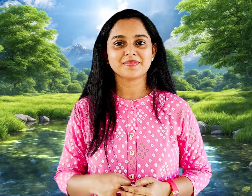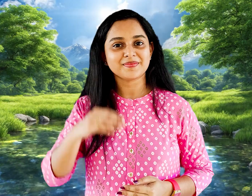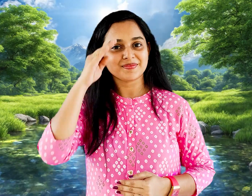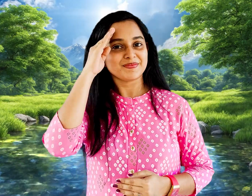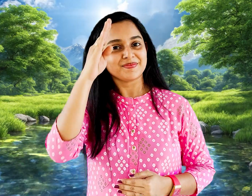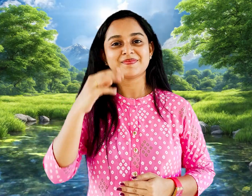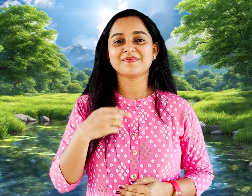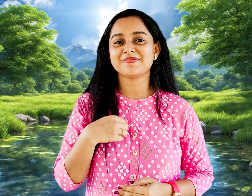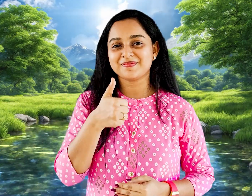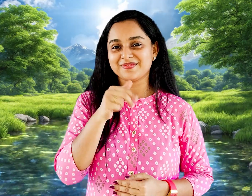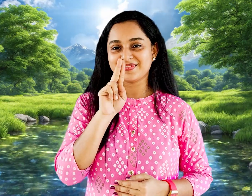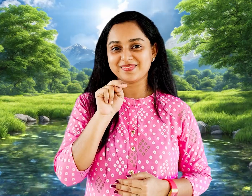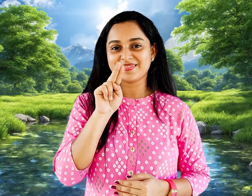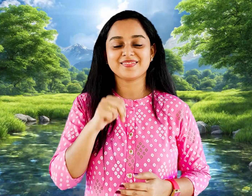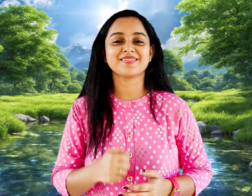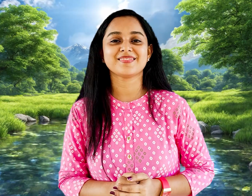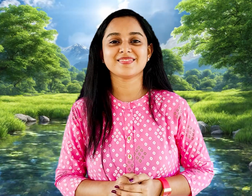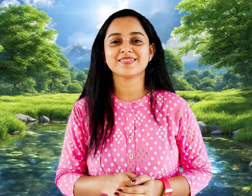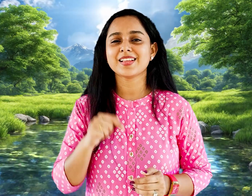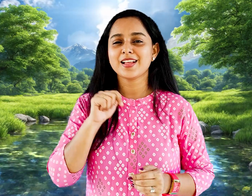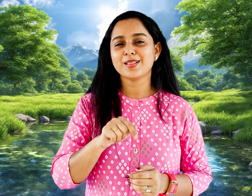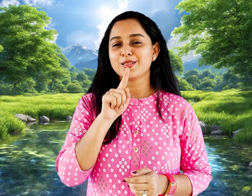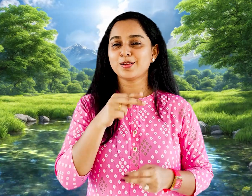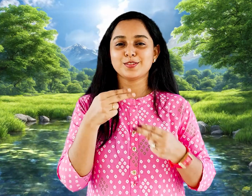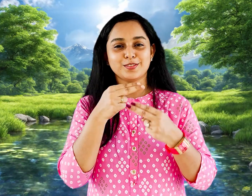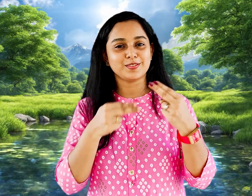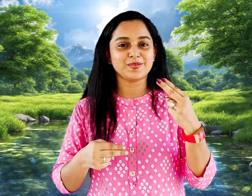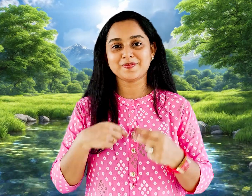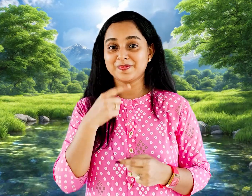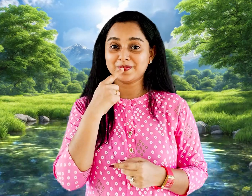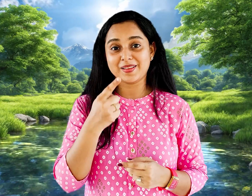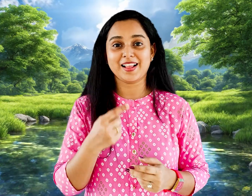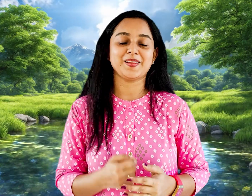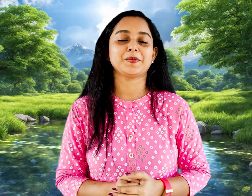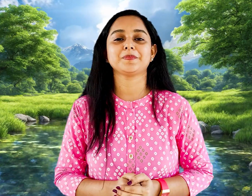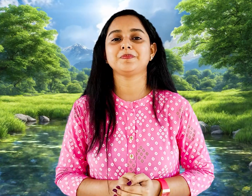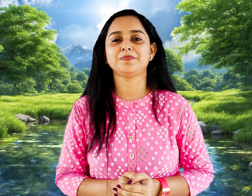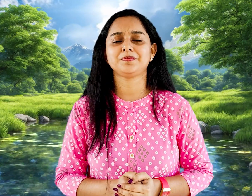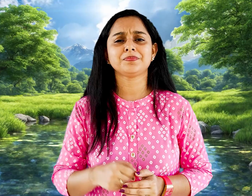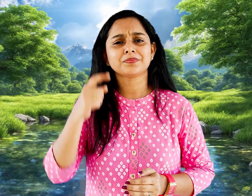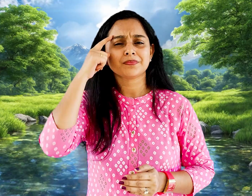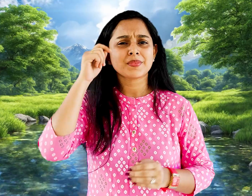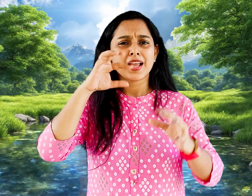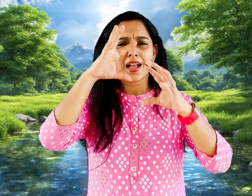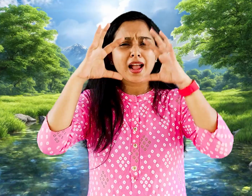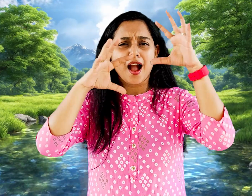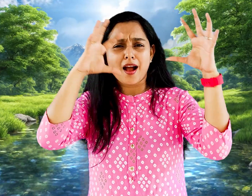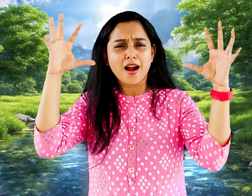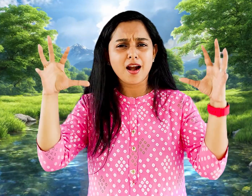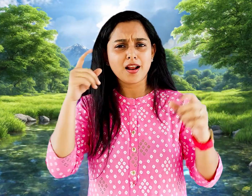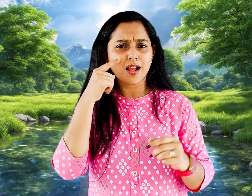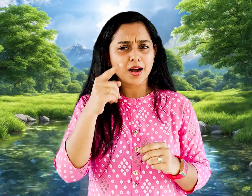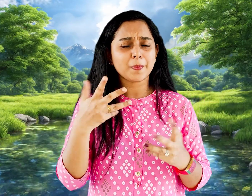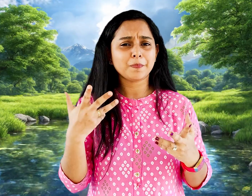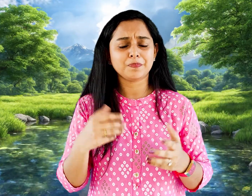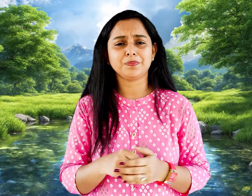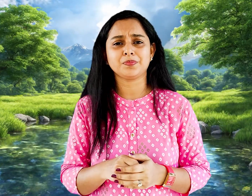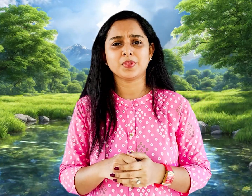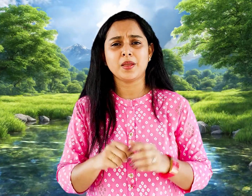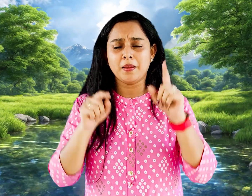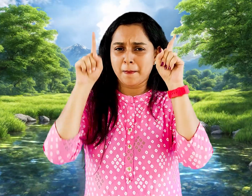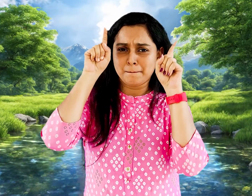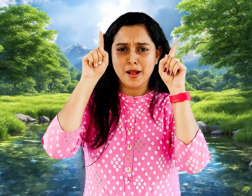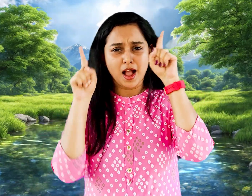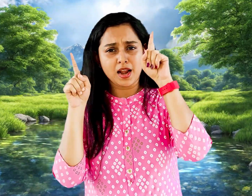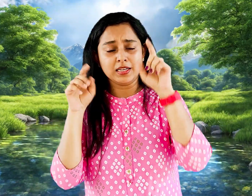Once upon a time, in a quiet forest nestled between towering trees and dancing leaves, there lived a man with a crafty plan